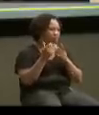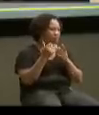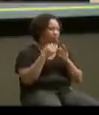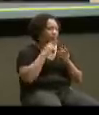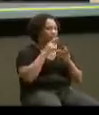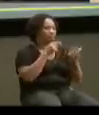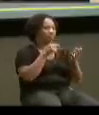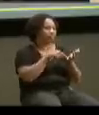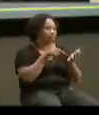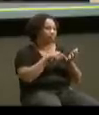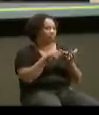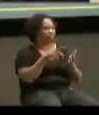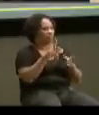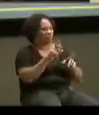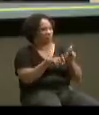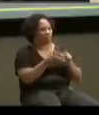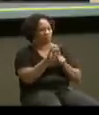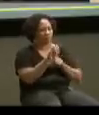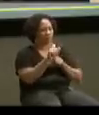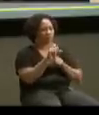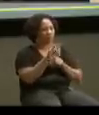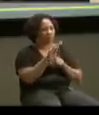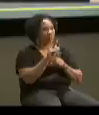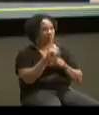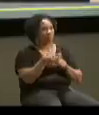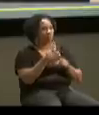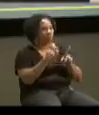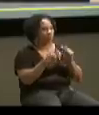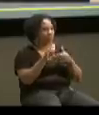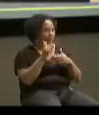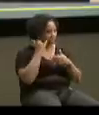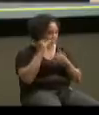FEASIBILITY QUESTIONS OF GETTING WHETHER OR NOT OUR SUPPLIERS CAN